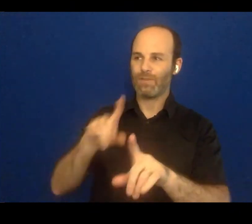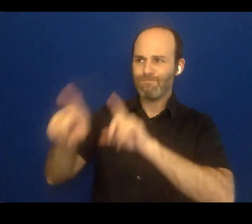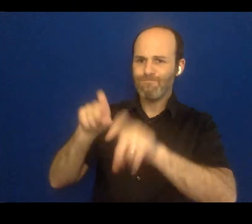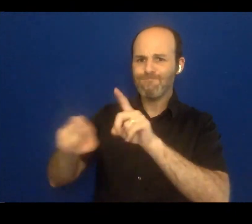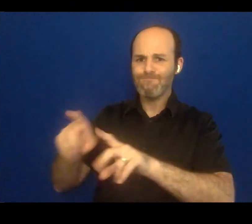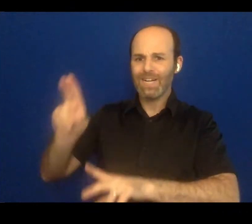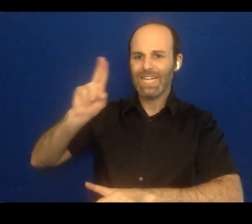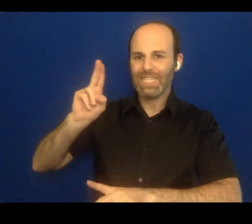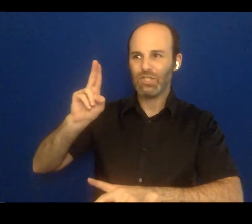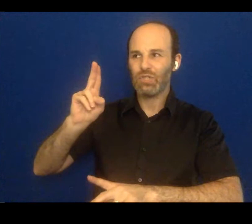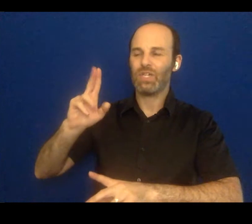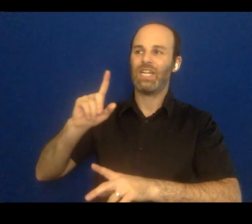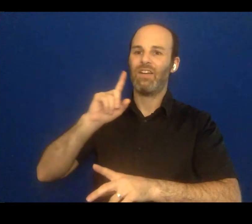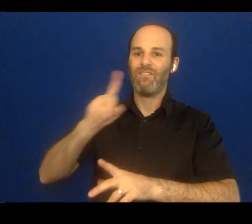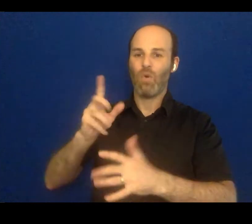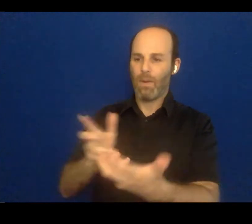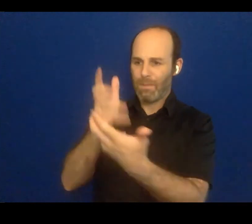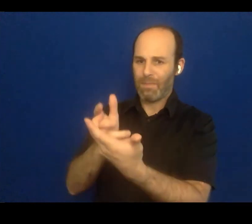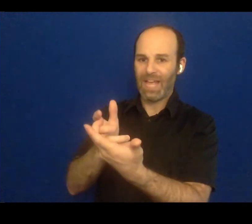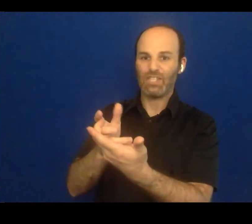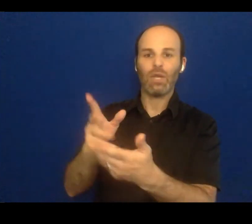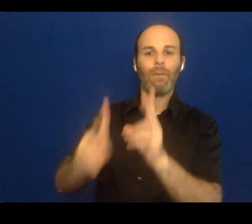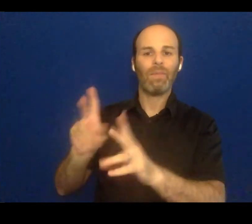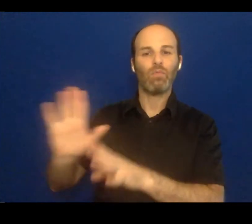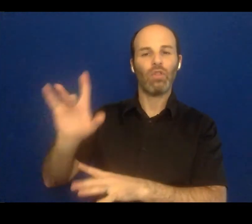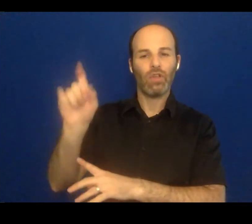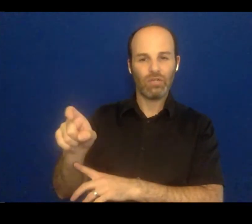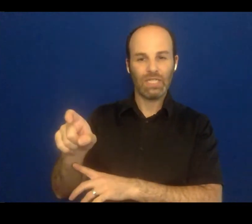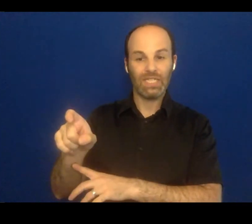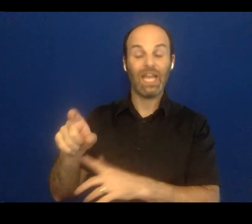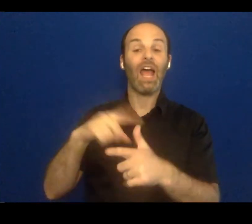TAKING AND EXAM, AND WORKING TO BUILD A COURSE FOR THE FINAL